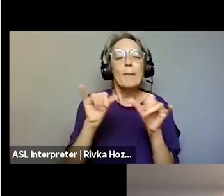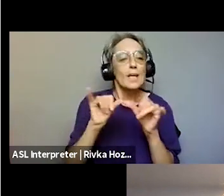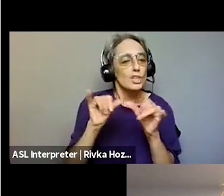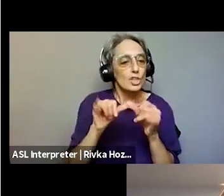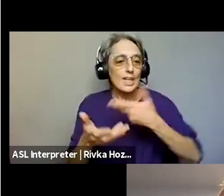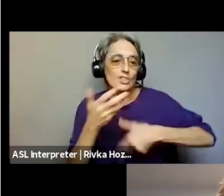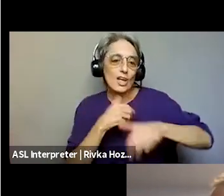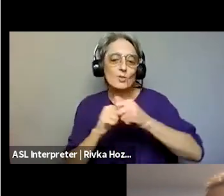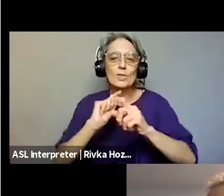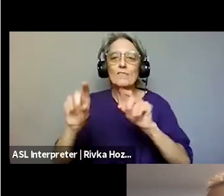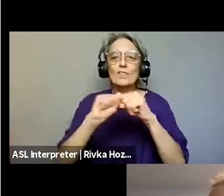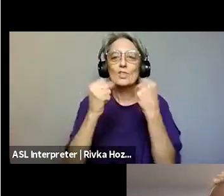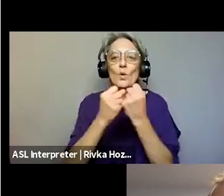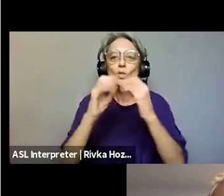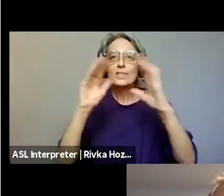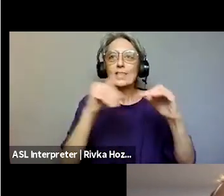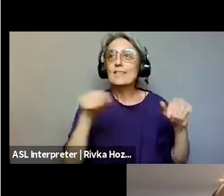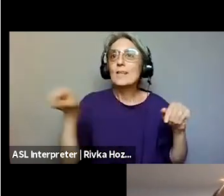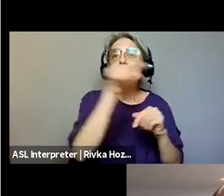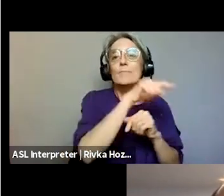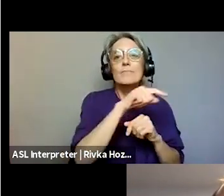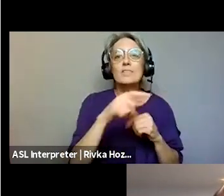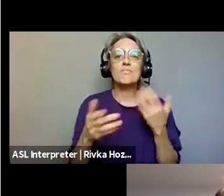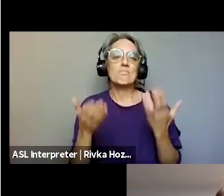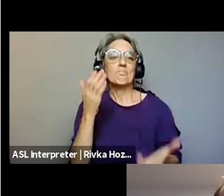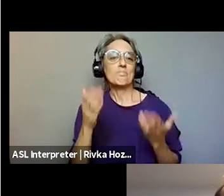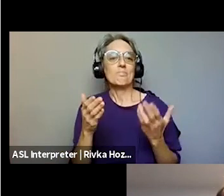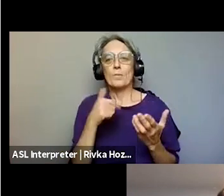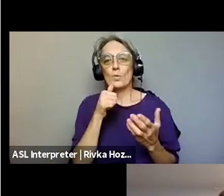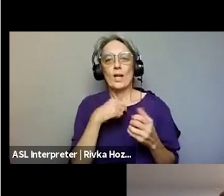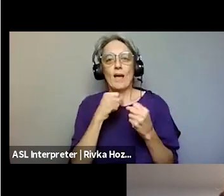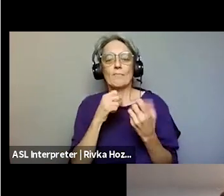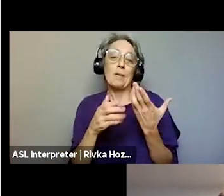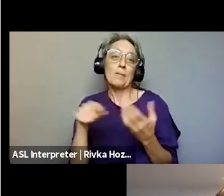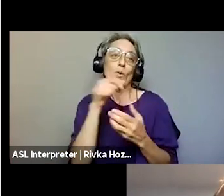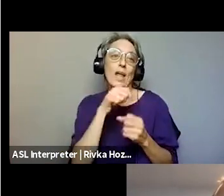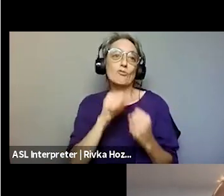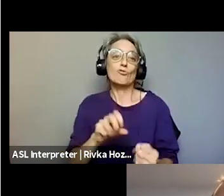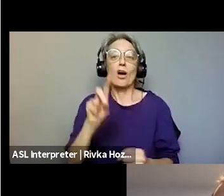social systems that may not have as strong data structures, we don't have those tools